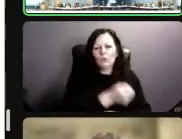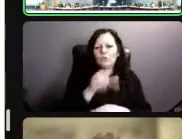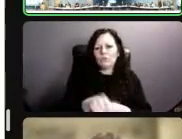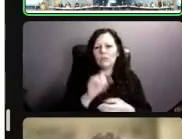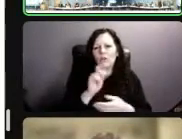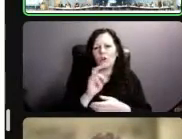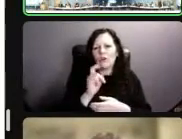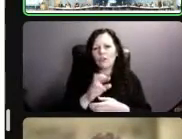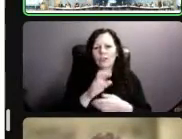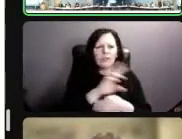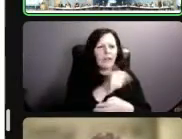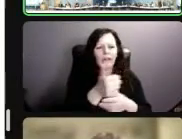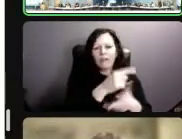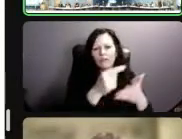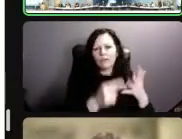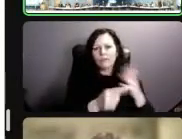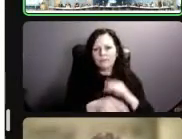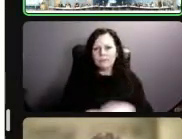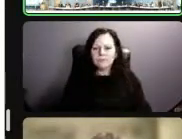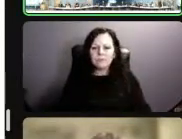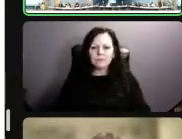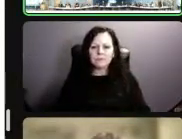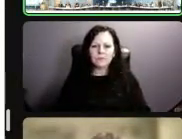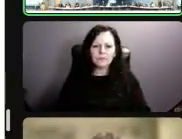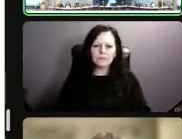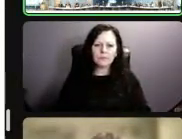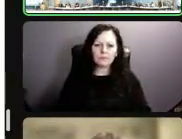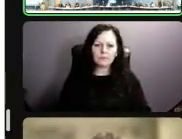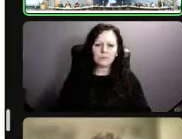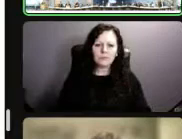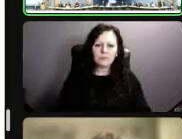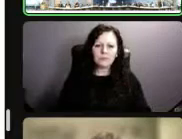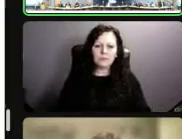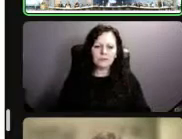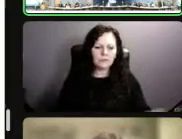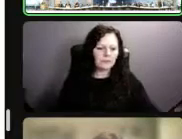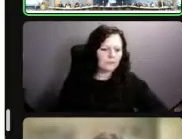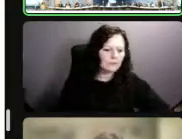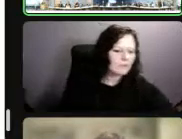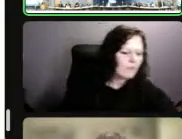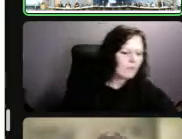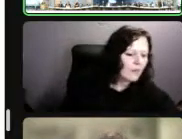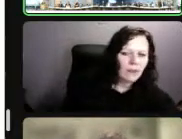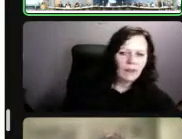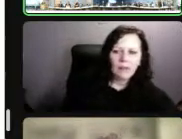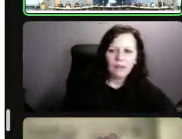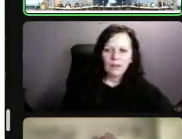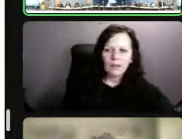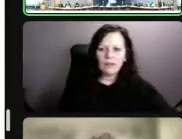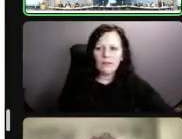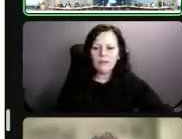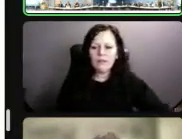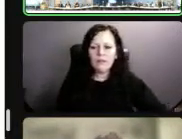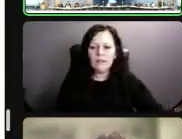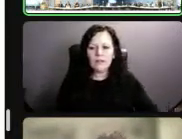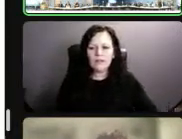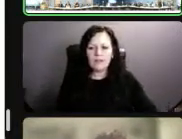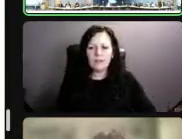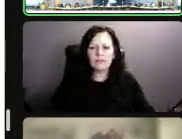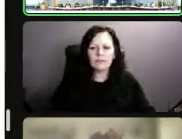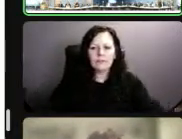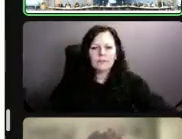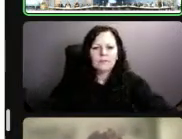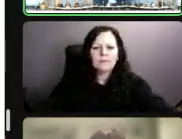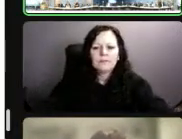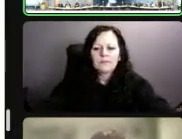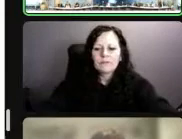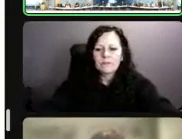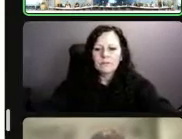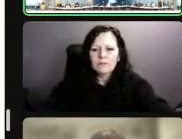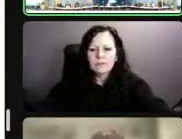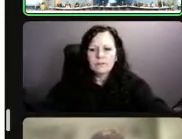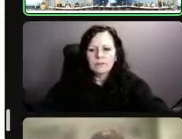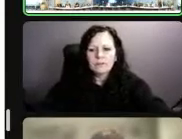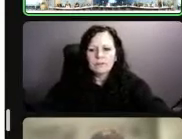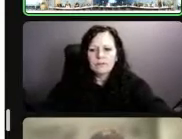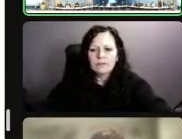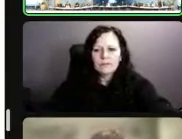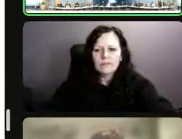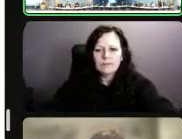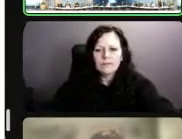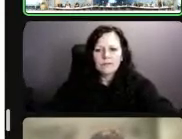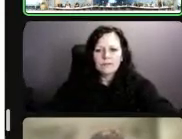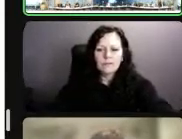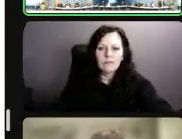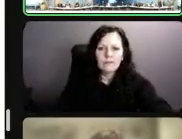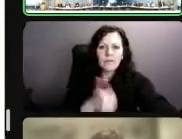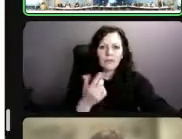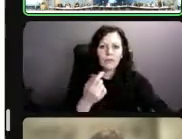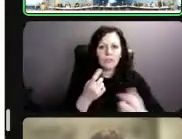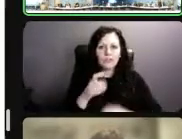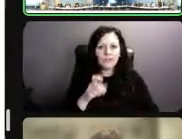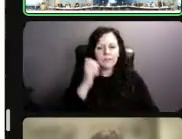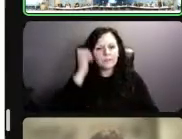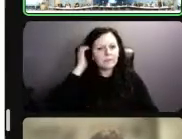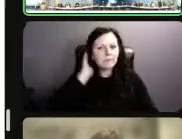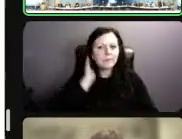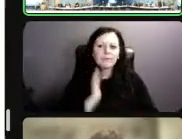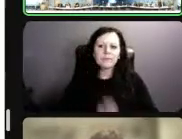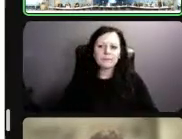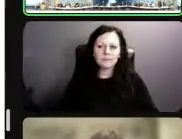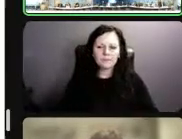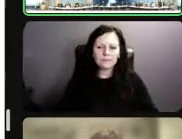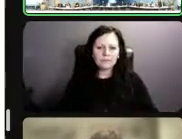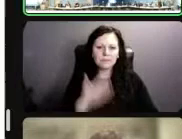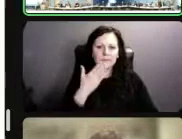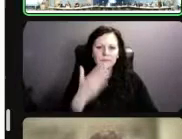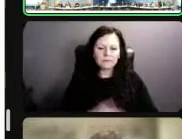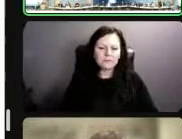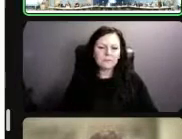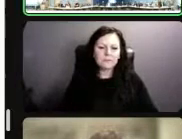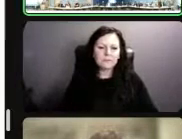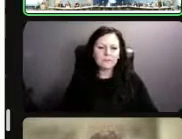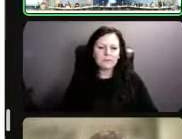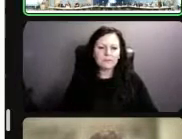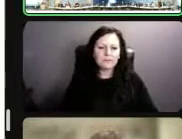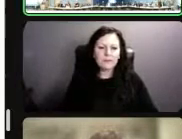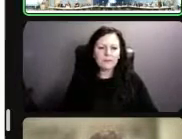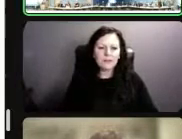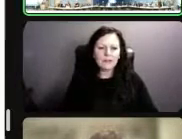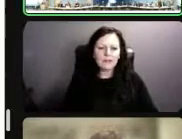BRING IT DOWN MORE IN LINE LIKE